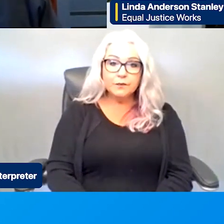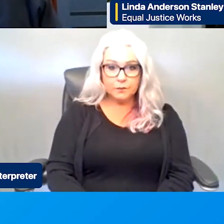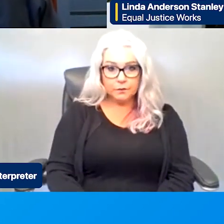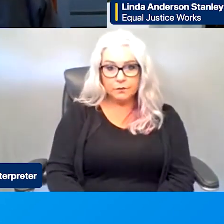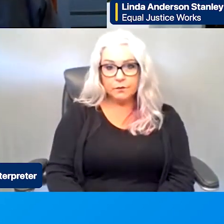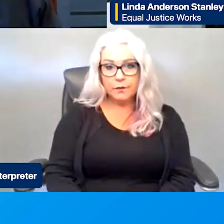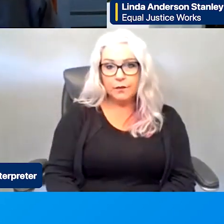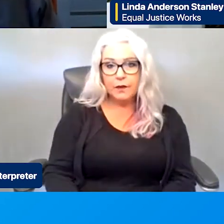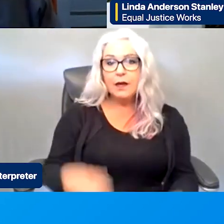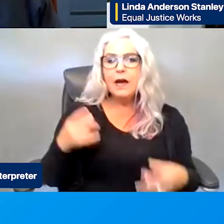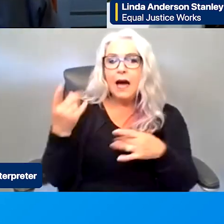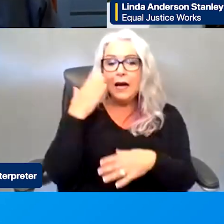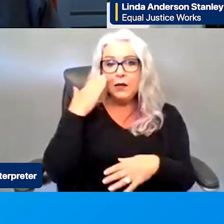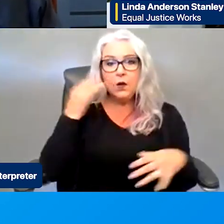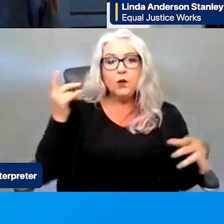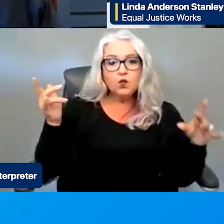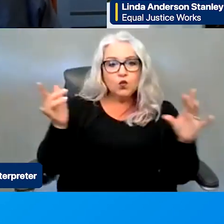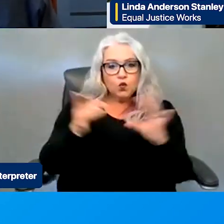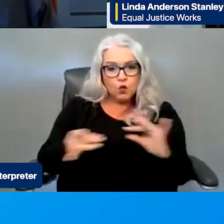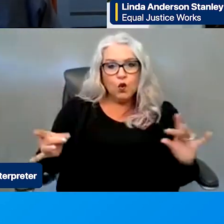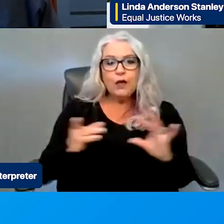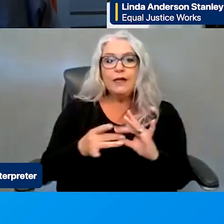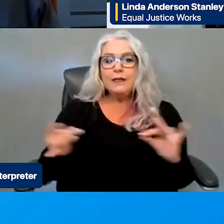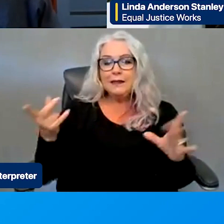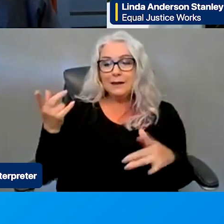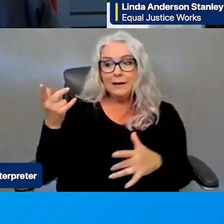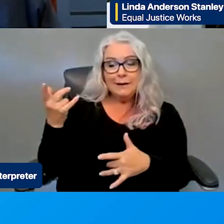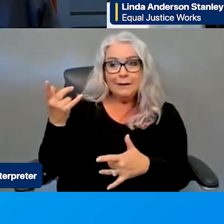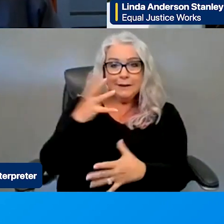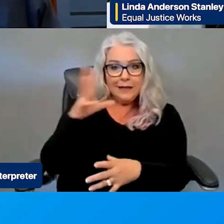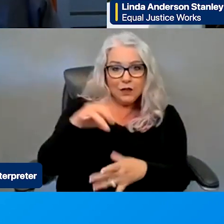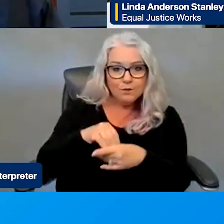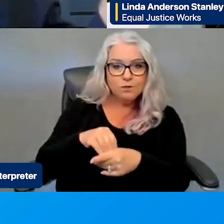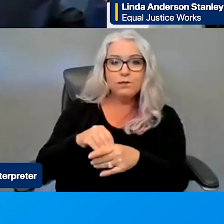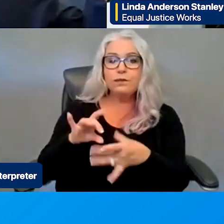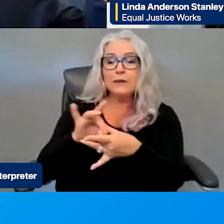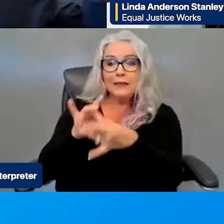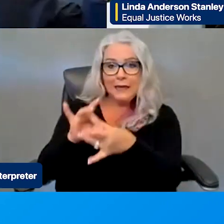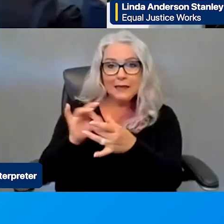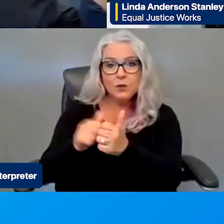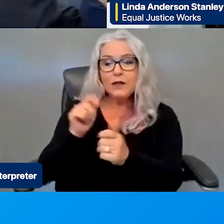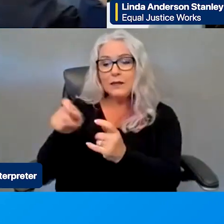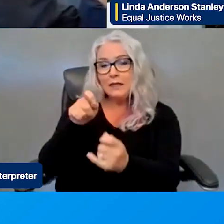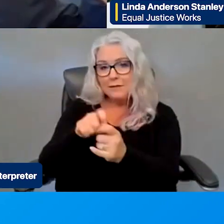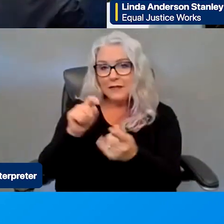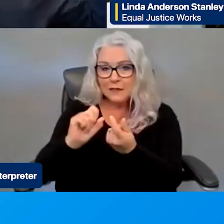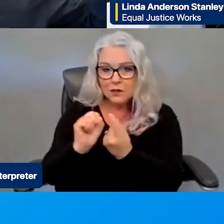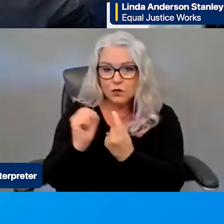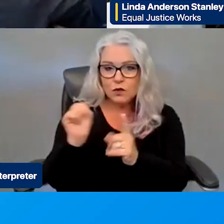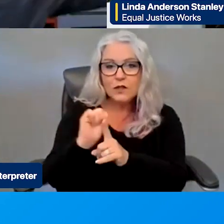story telling works. Because we looked for Plaintiffs whose stories were particularly compelling. You know each case gets assigned